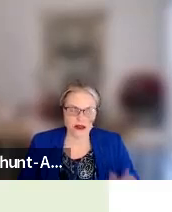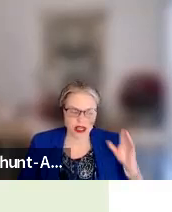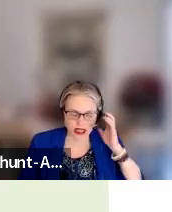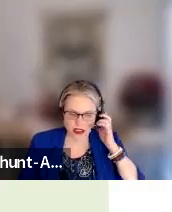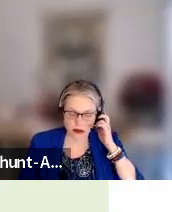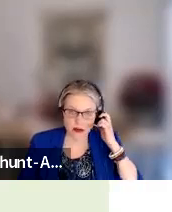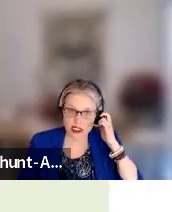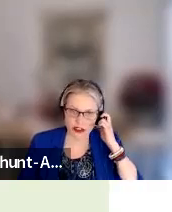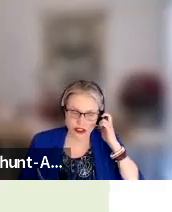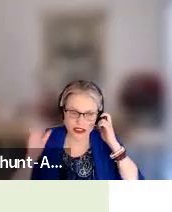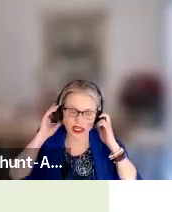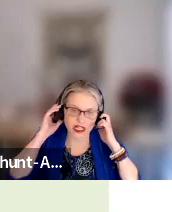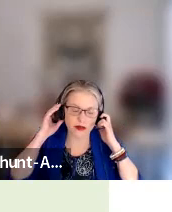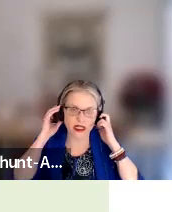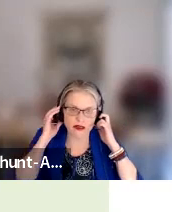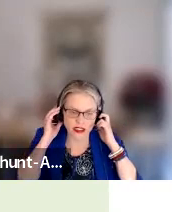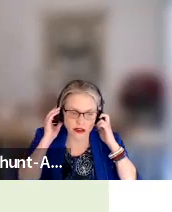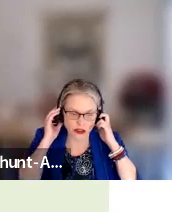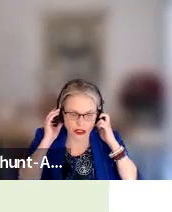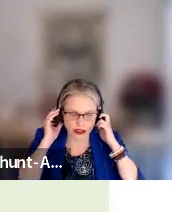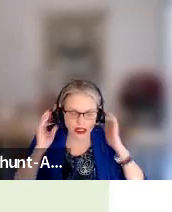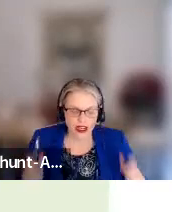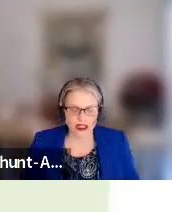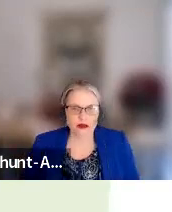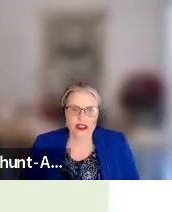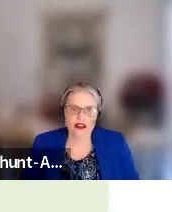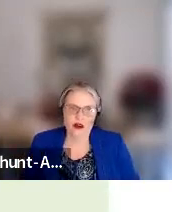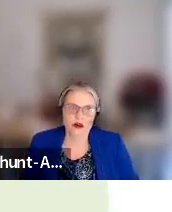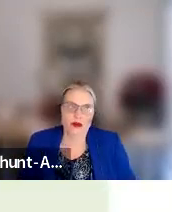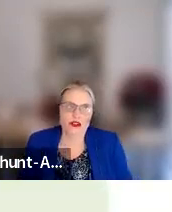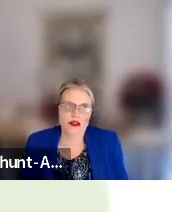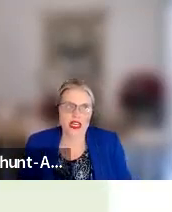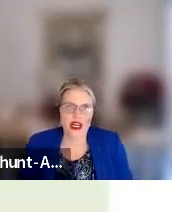Living as an Employment Specialist and an Independent Living Skills Trainer and that was an incredible opportunity.